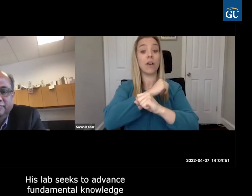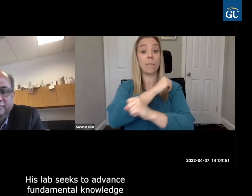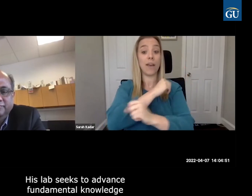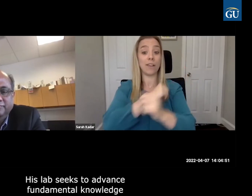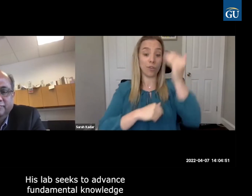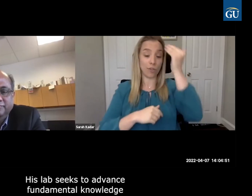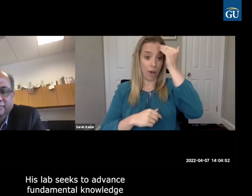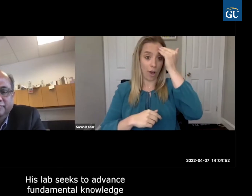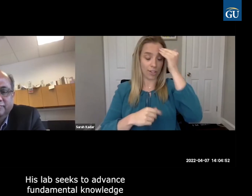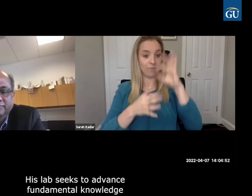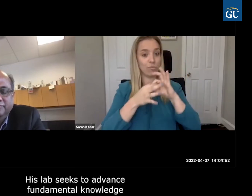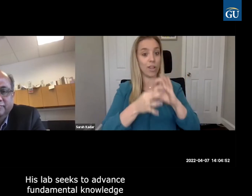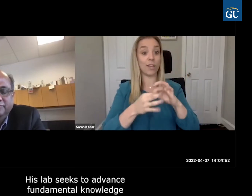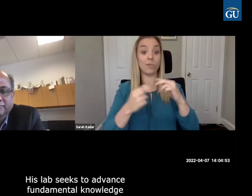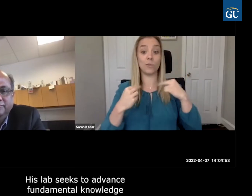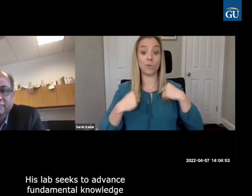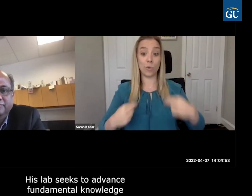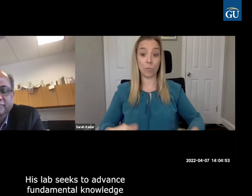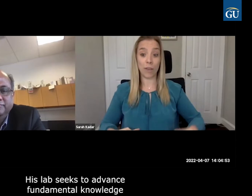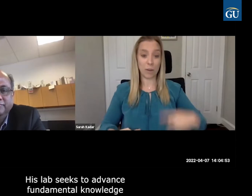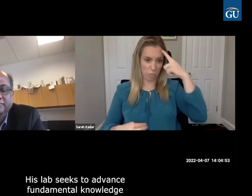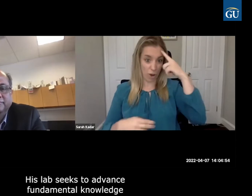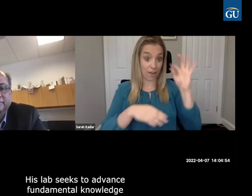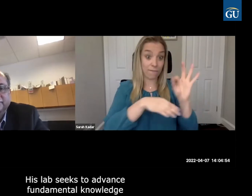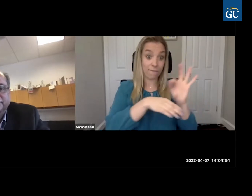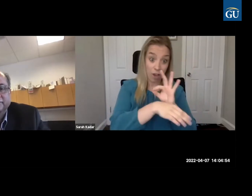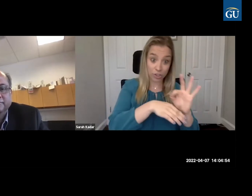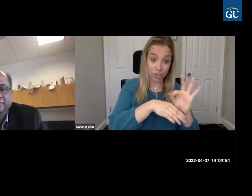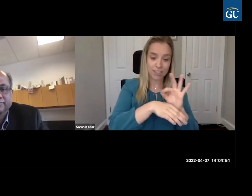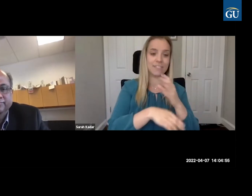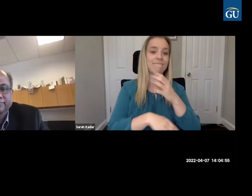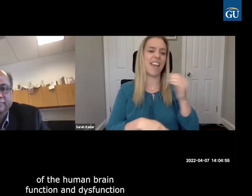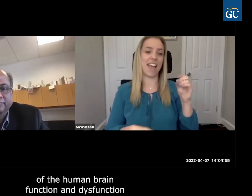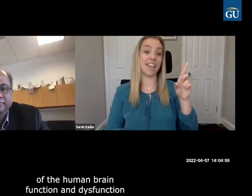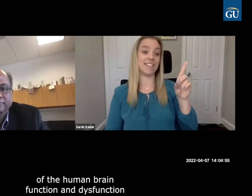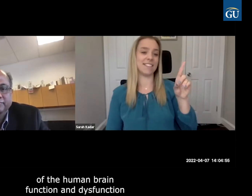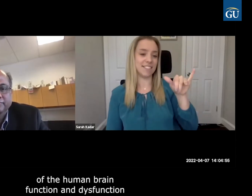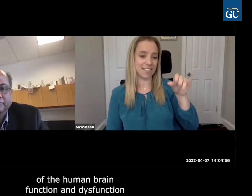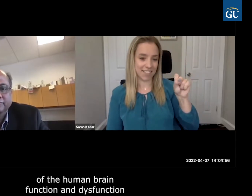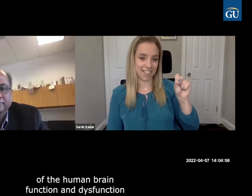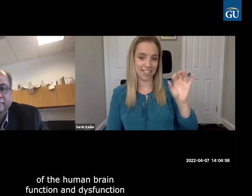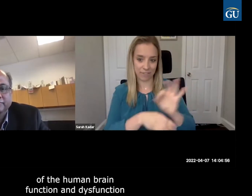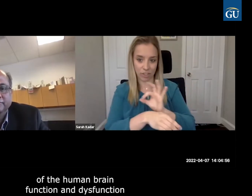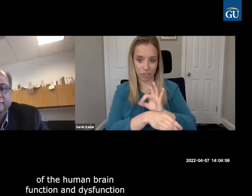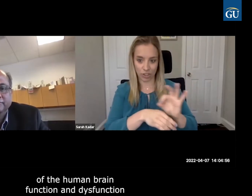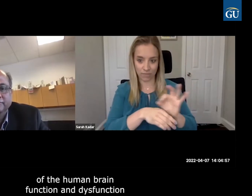his lab seeks to advance fundamental knowledge